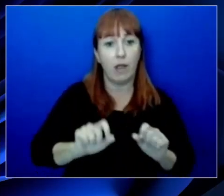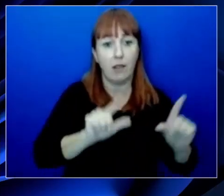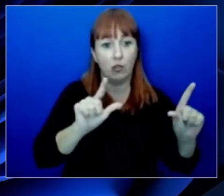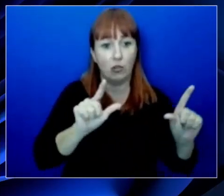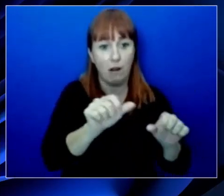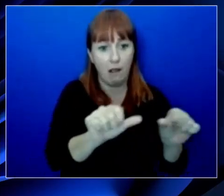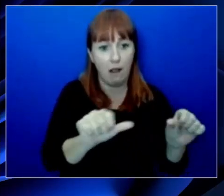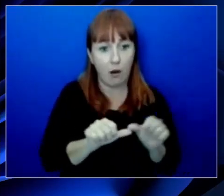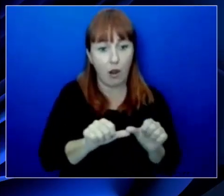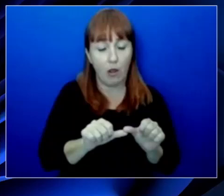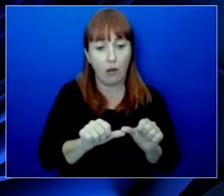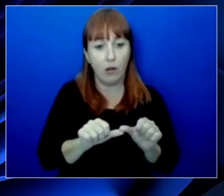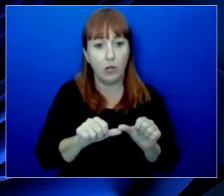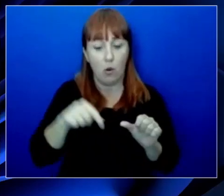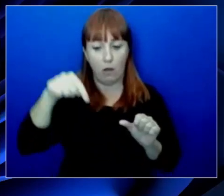pressing the tab key.